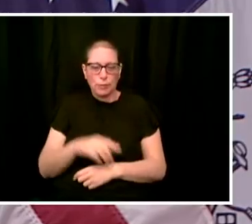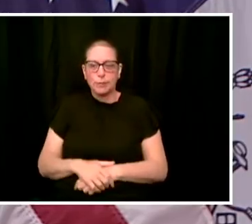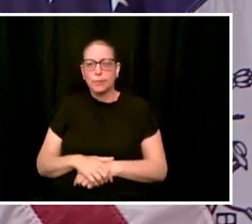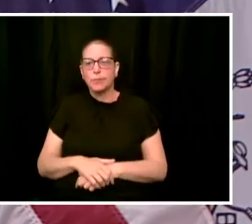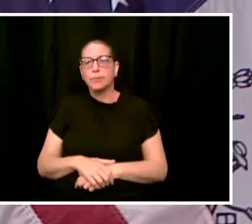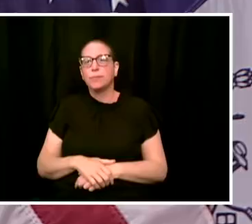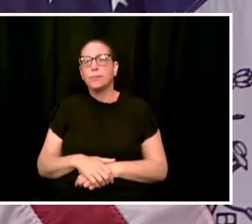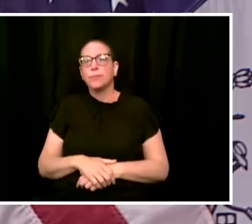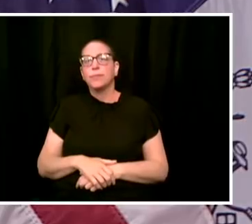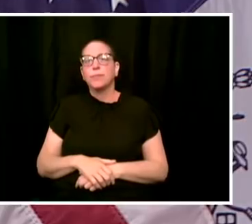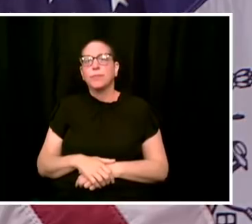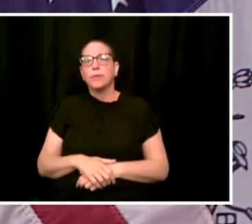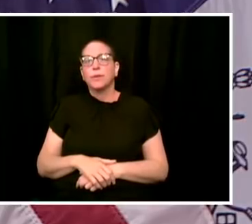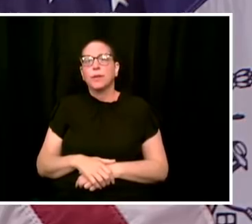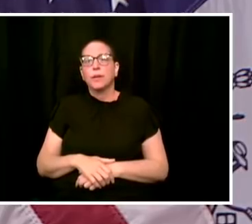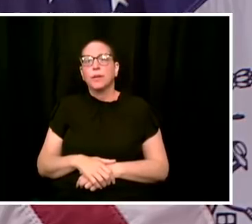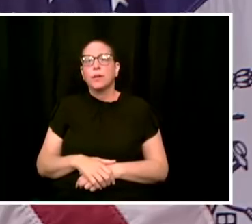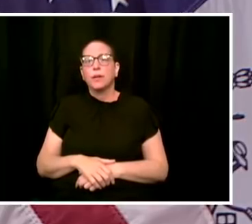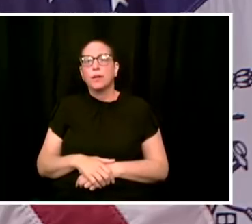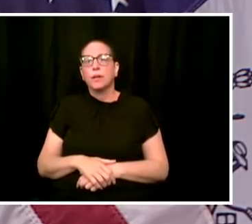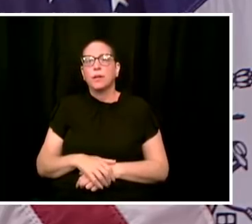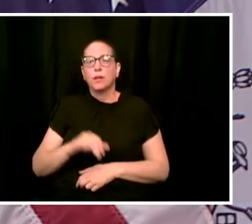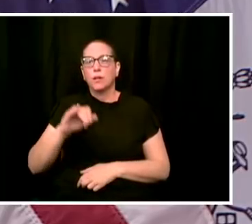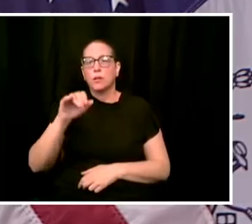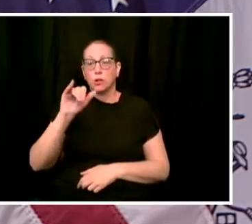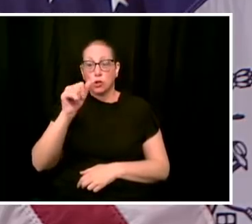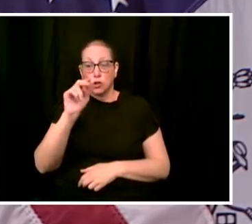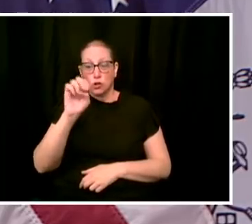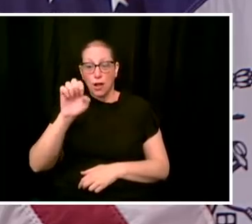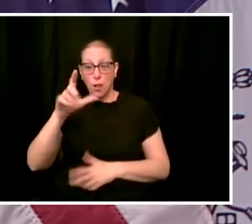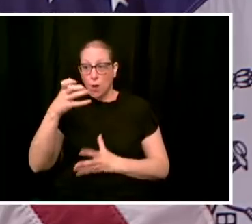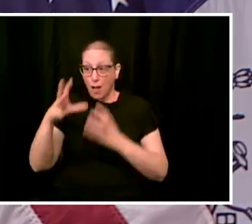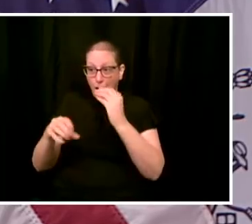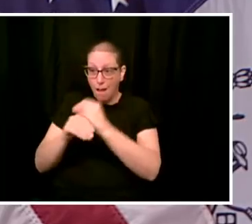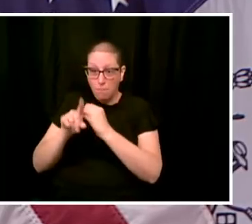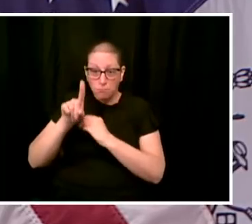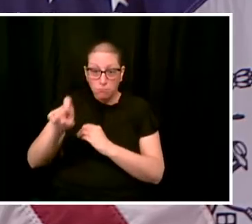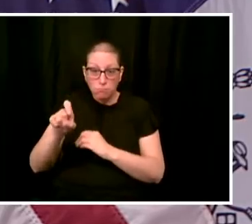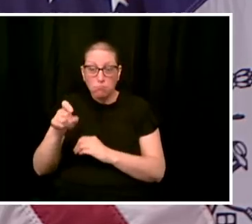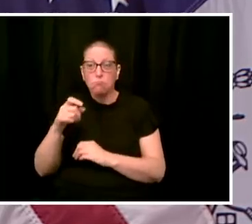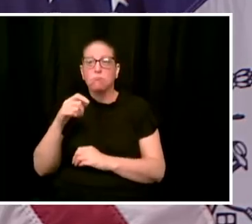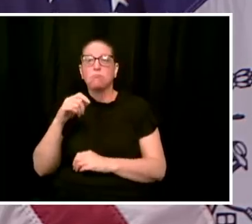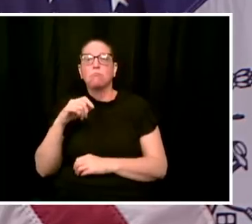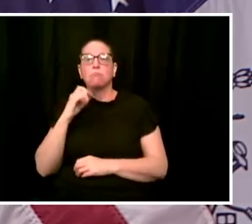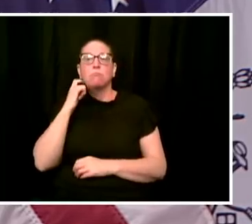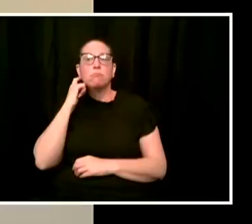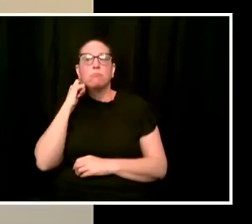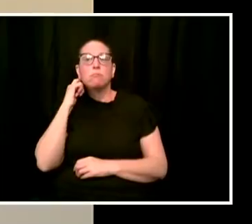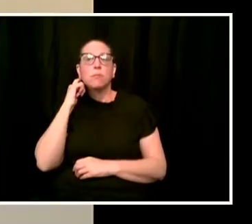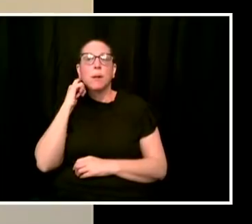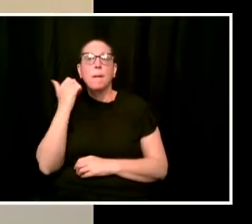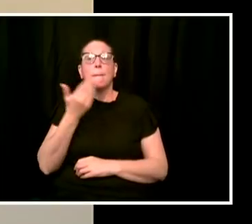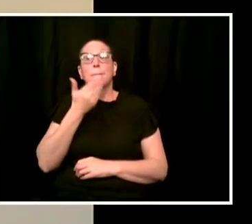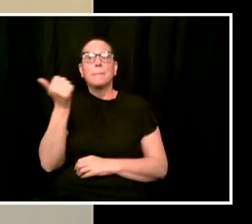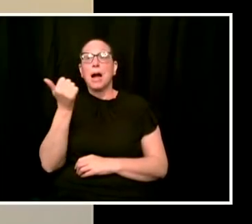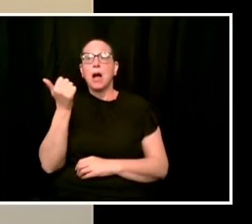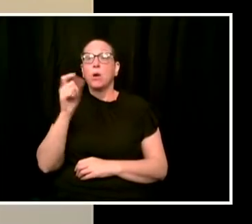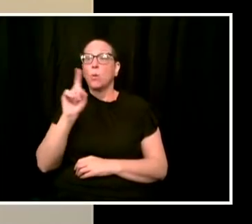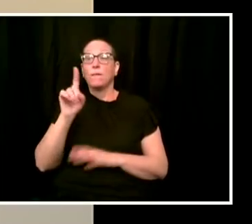FOR SOLUTIONS. THANK YOU, JANEL